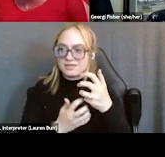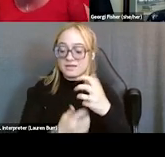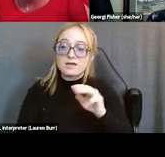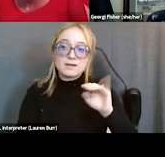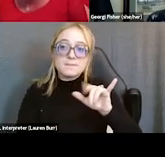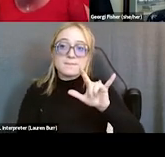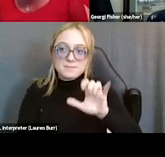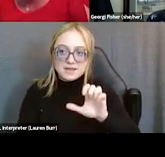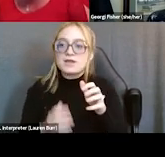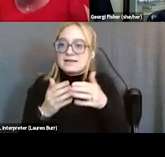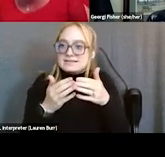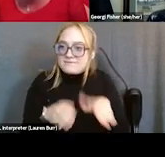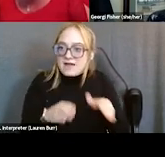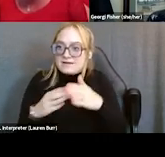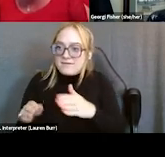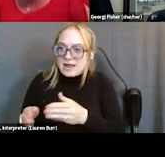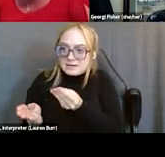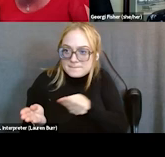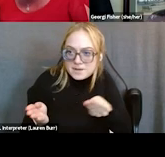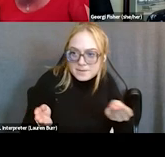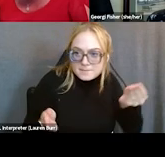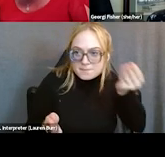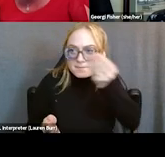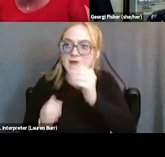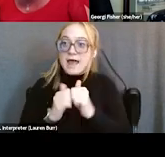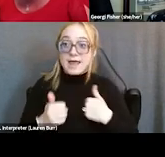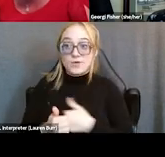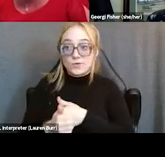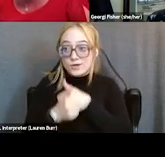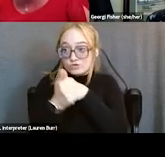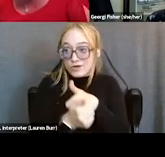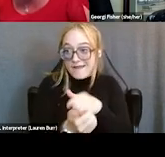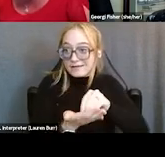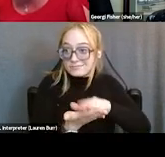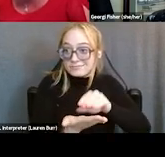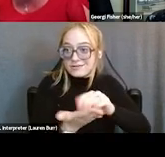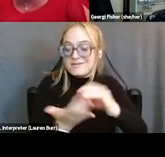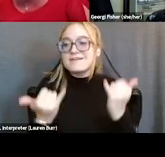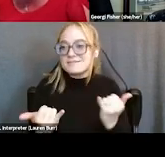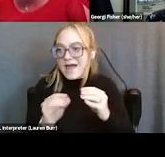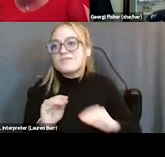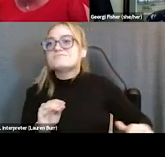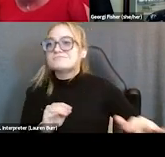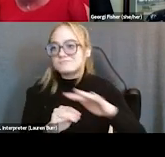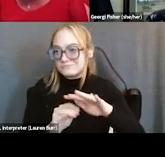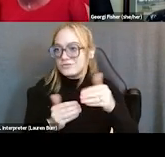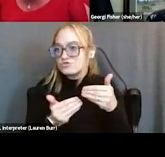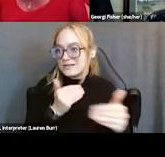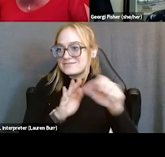devised this sort of system for how we track things that's now spread to the rest of the state and we've been using for a few years has been really helpful.